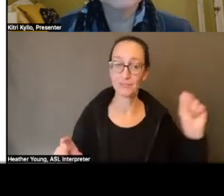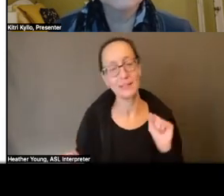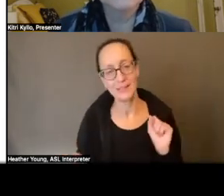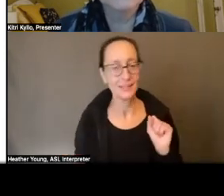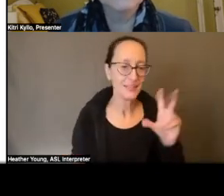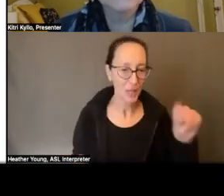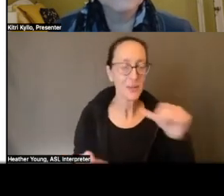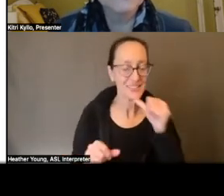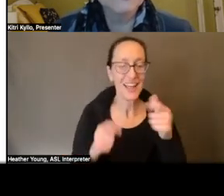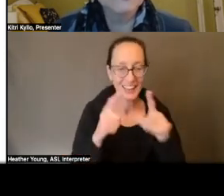it is using a system of cued speech,